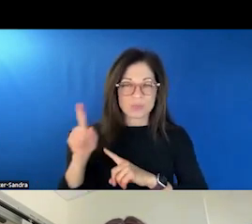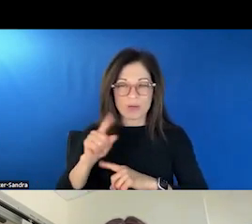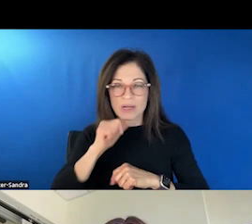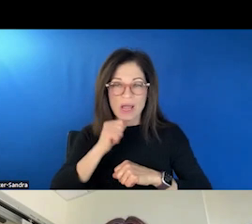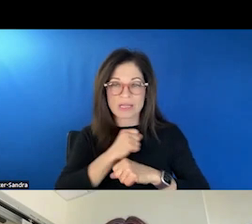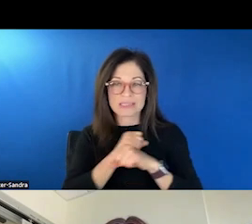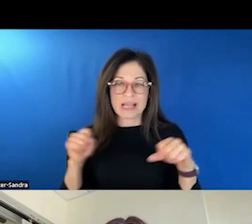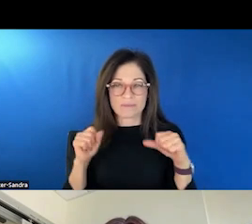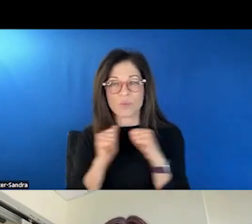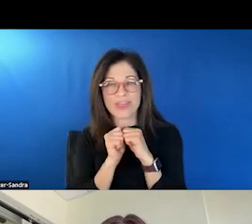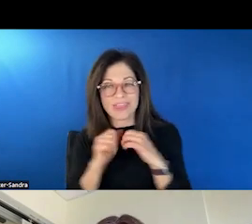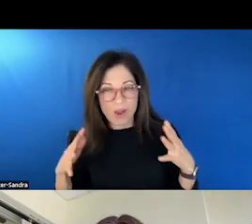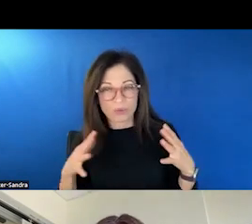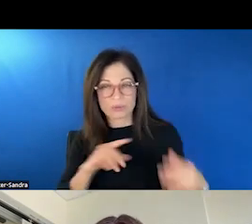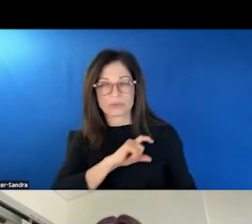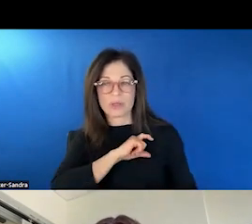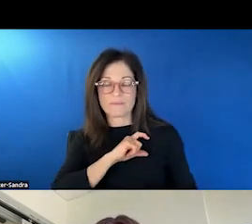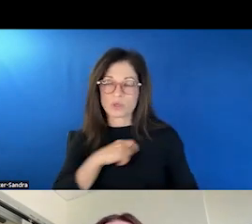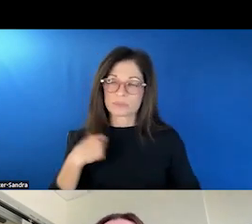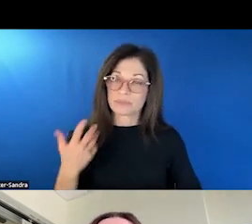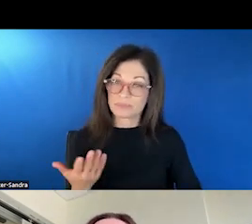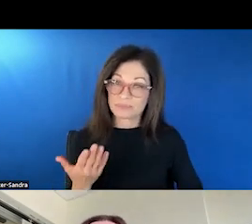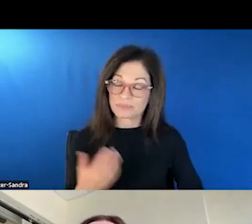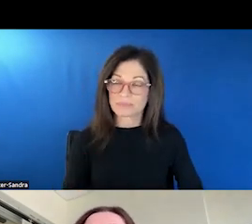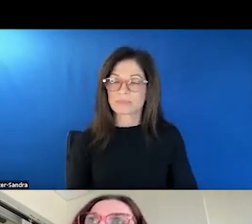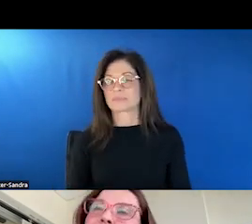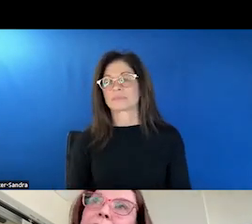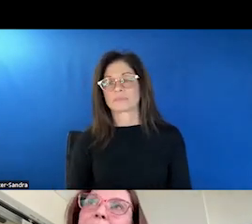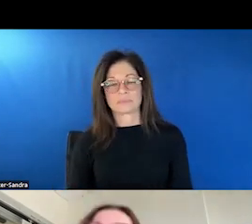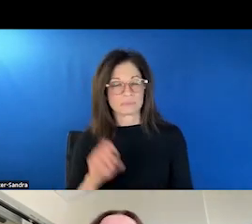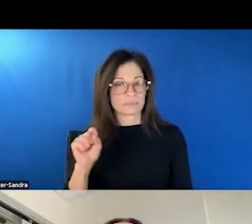ENFORCEMENT? >> I THINK THAT IS A